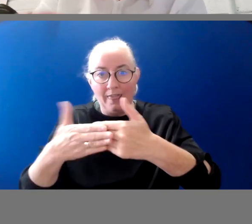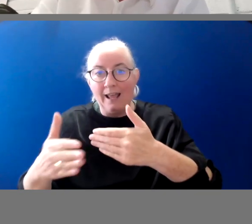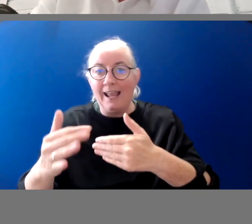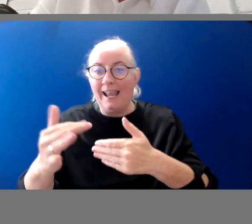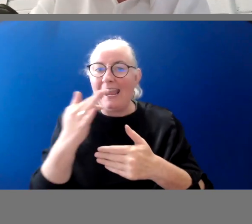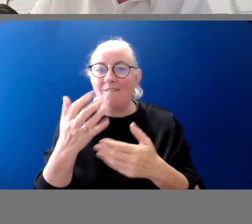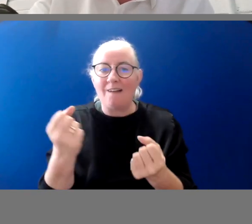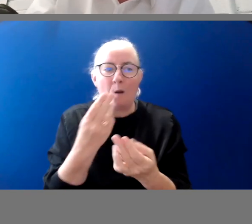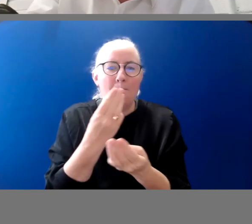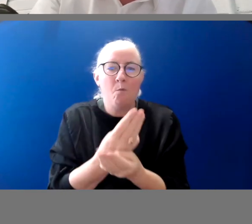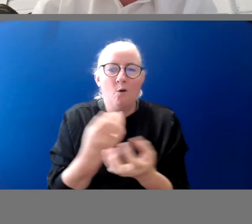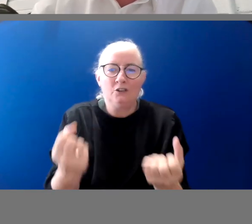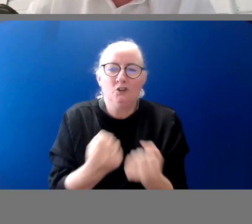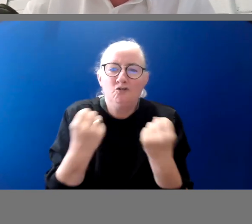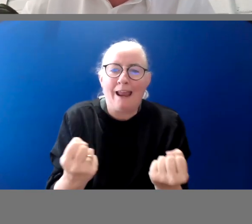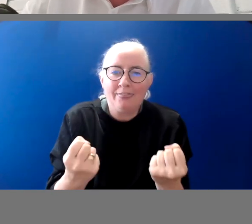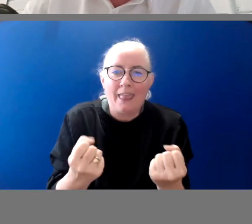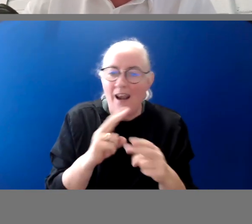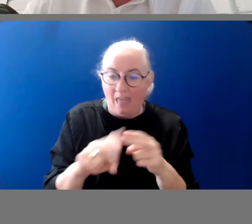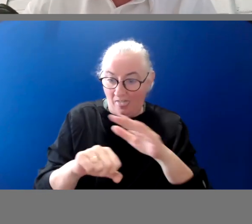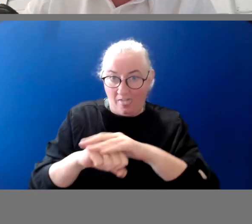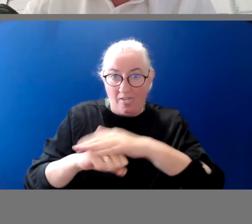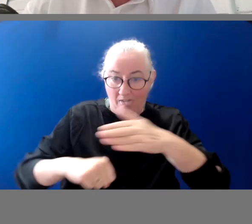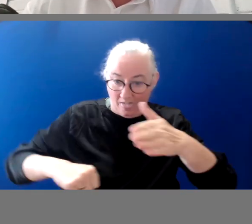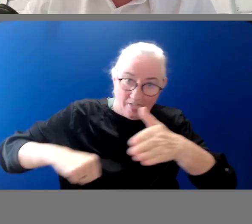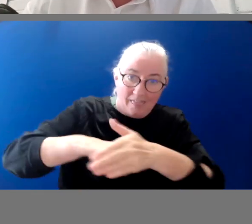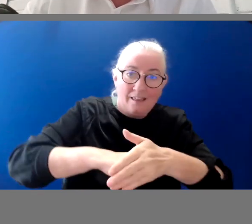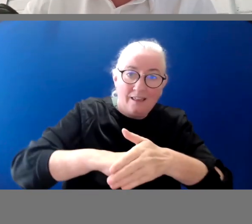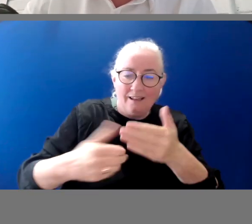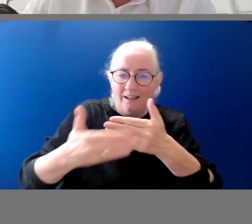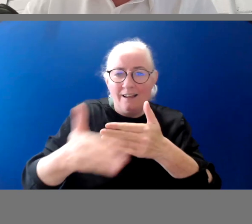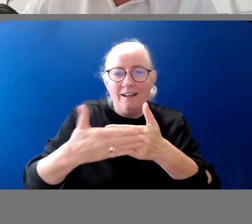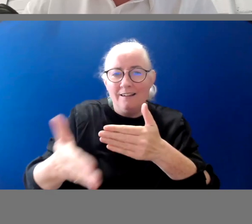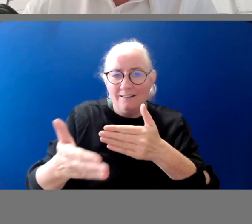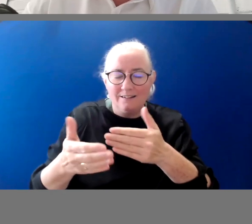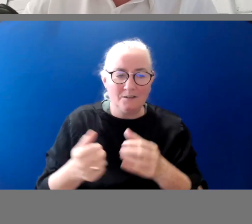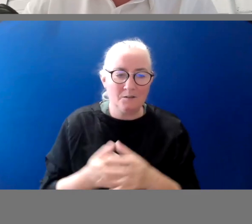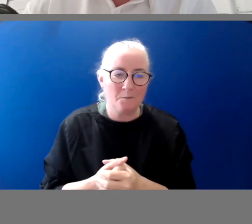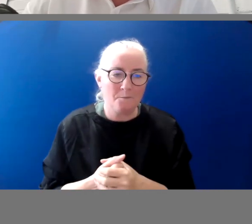dexterity that they don't knock their knuckles off the architraves and so on okay the height